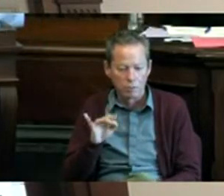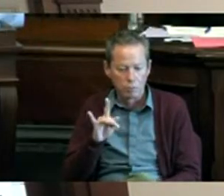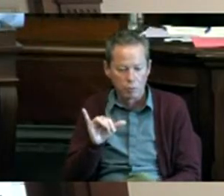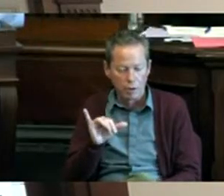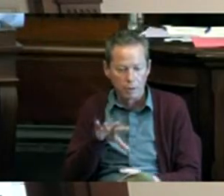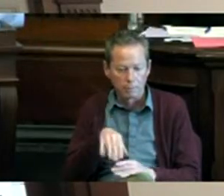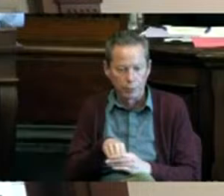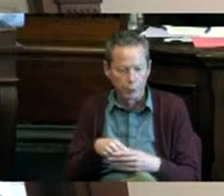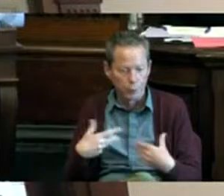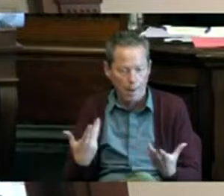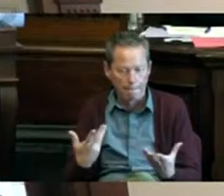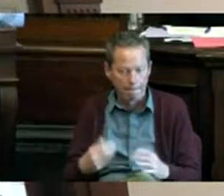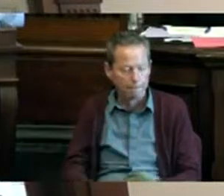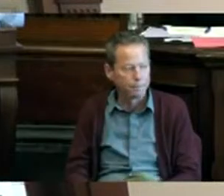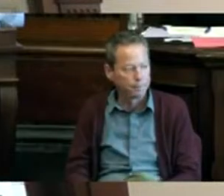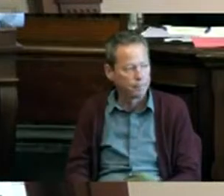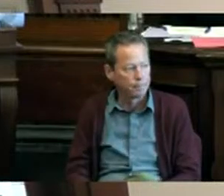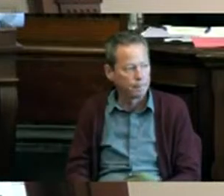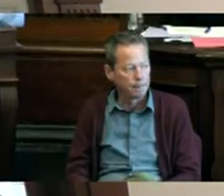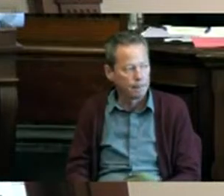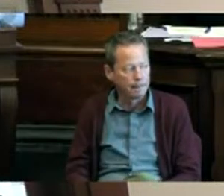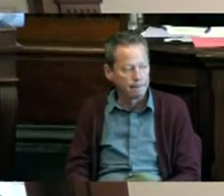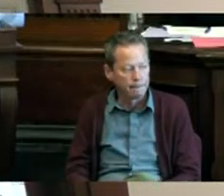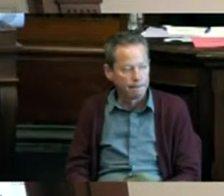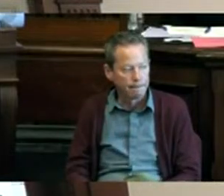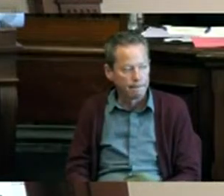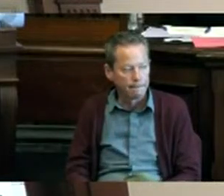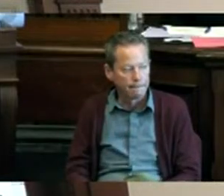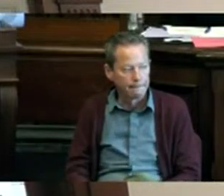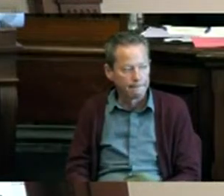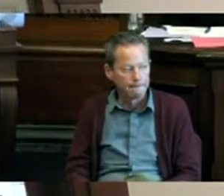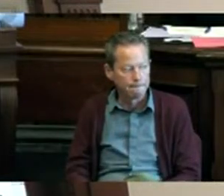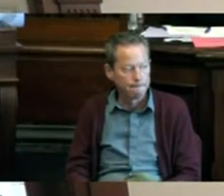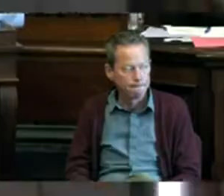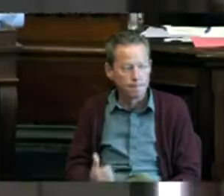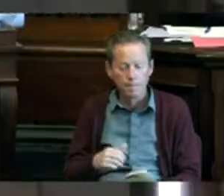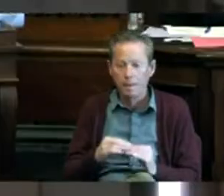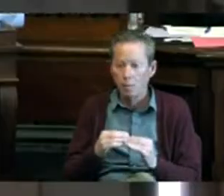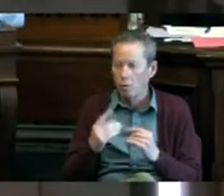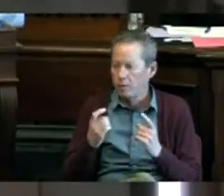would like to know what that